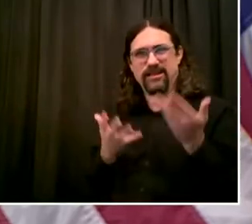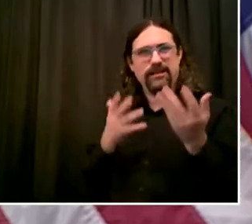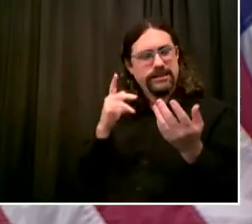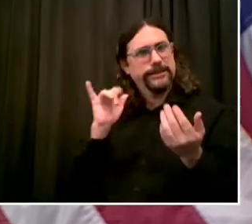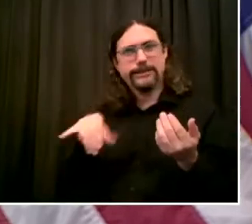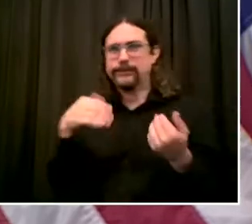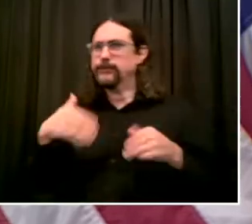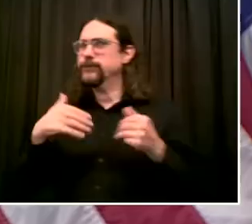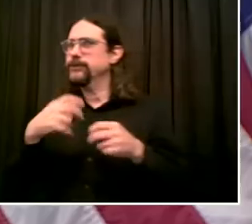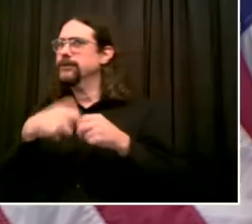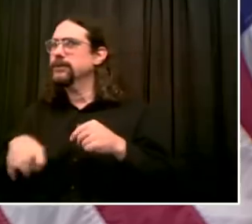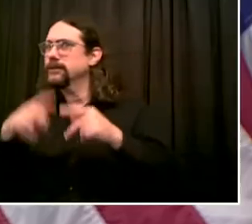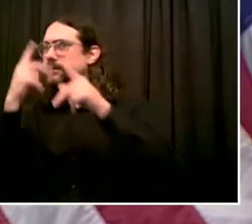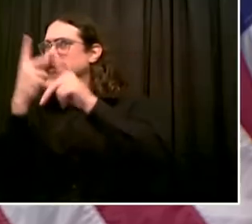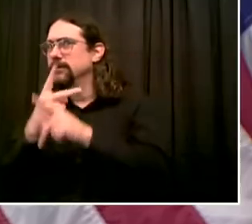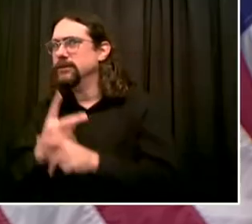OUR CITY. WE WILL DO THAT WITH EVERYTHING